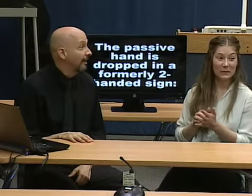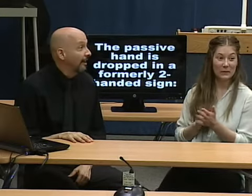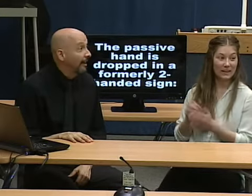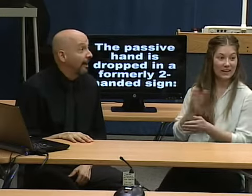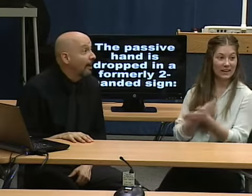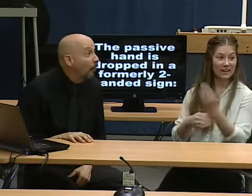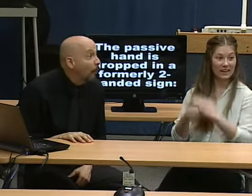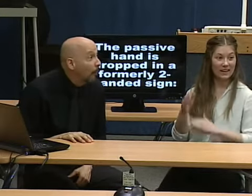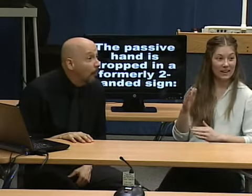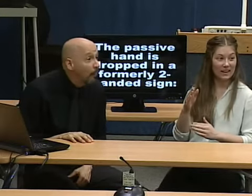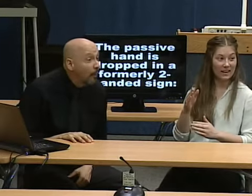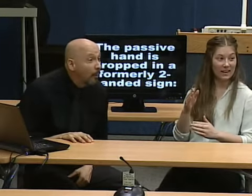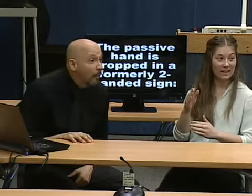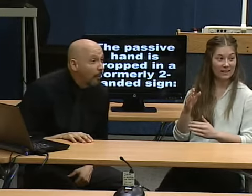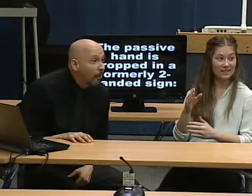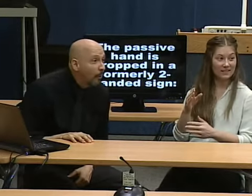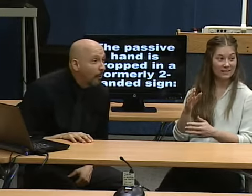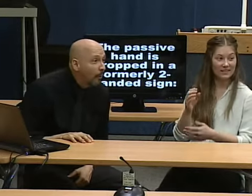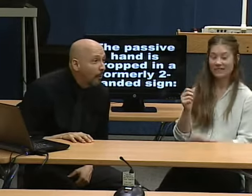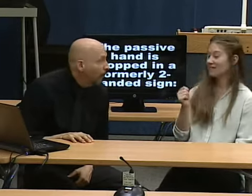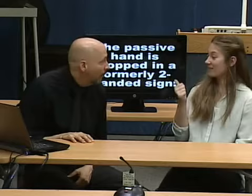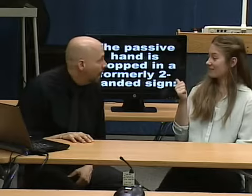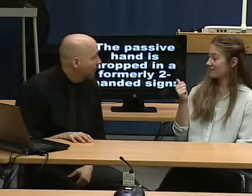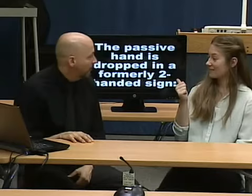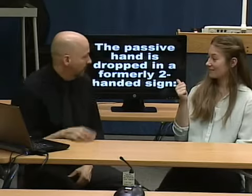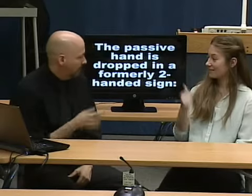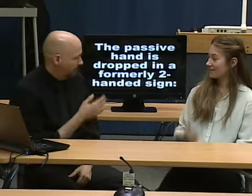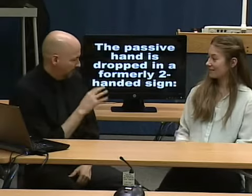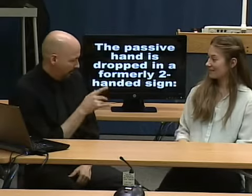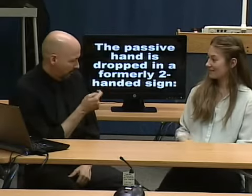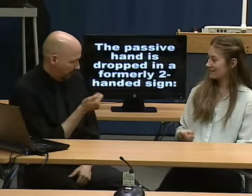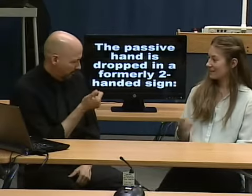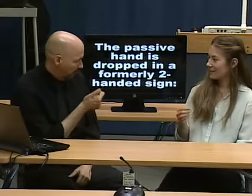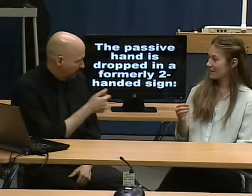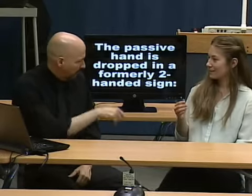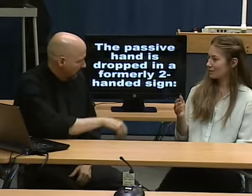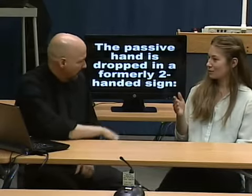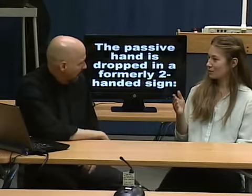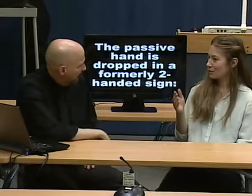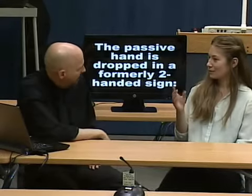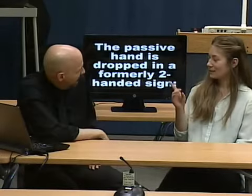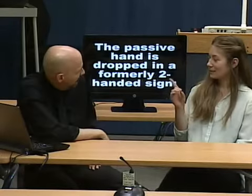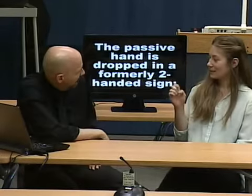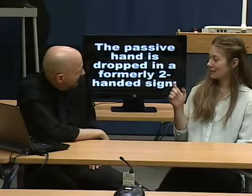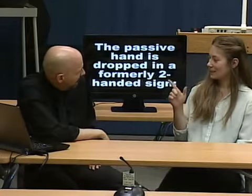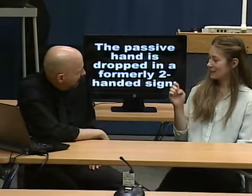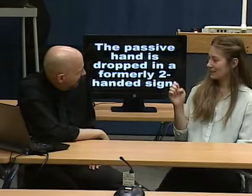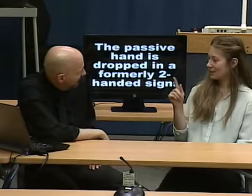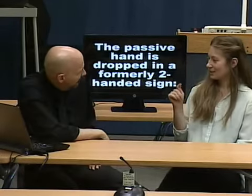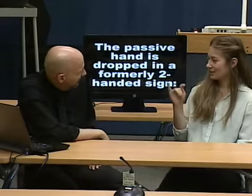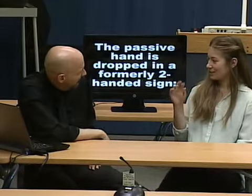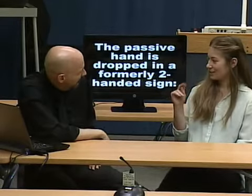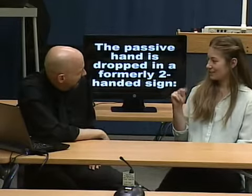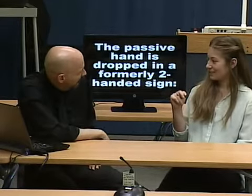Weak Hand...... Deletion. Spell that, "deletion." D-E-L-E-T-I-O-N